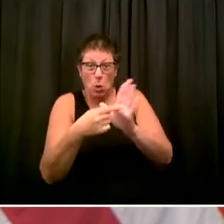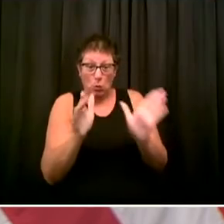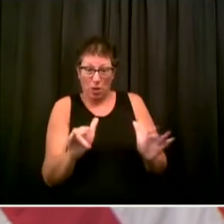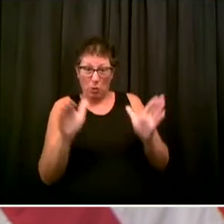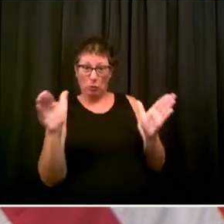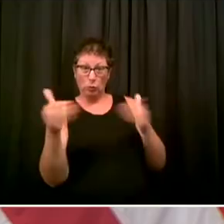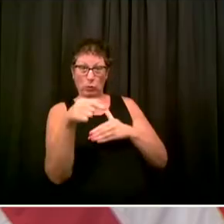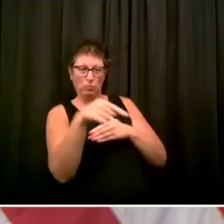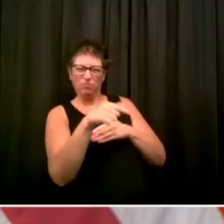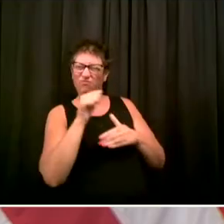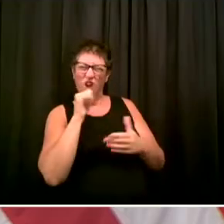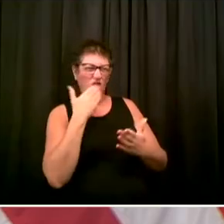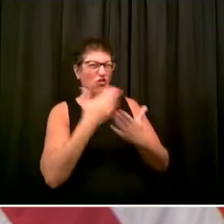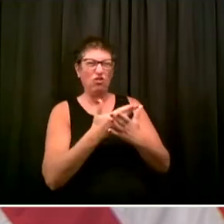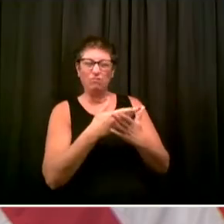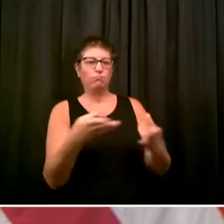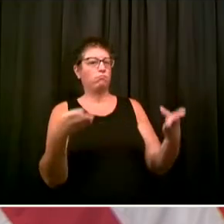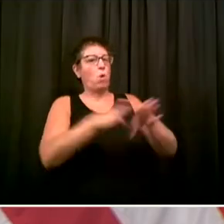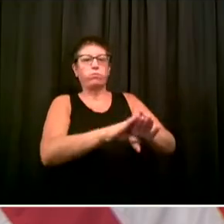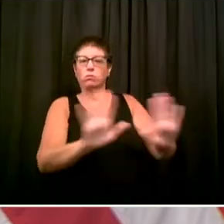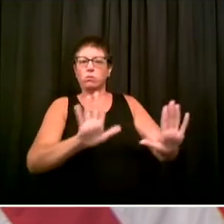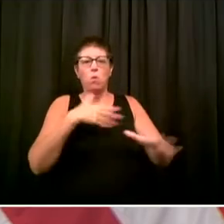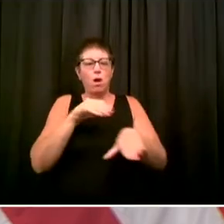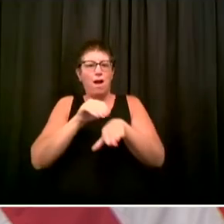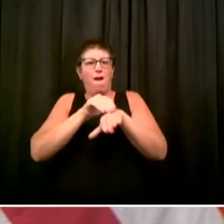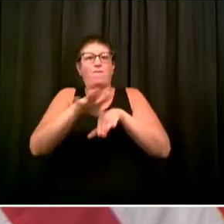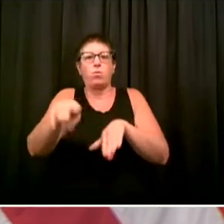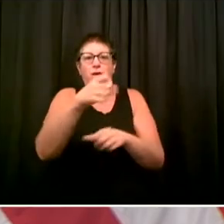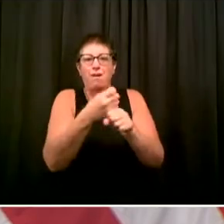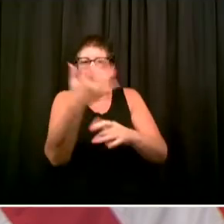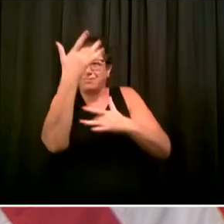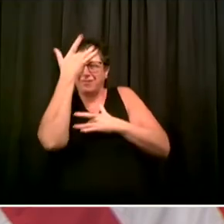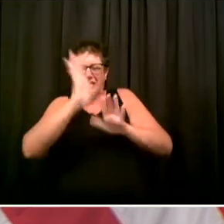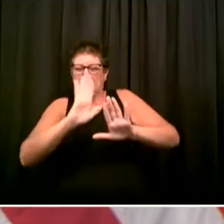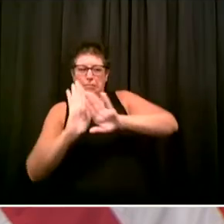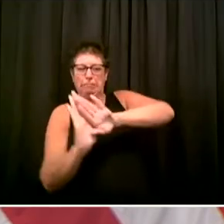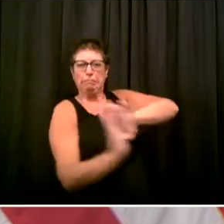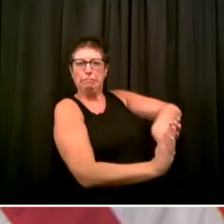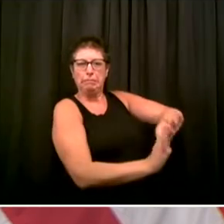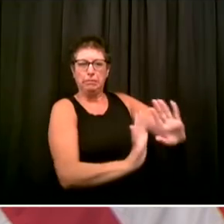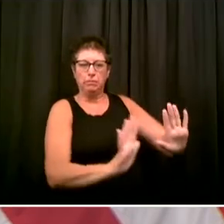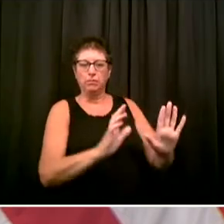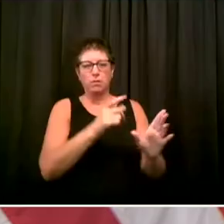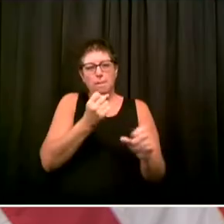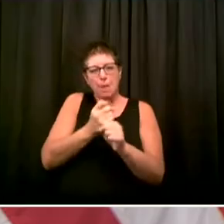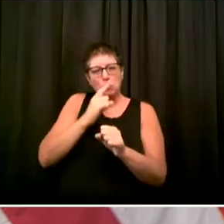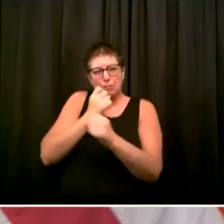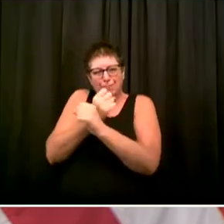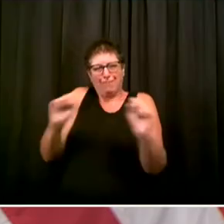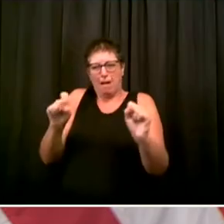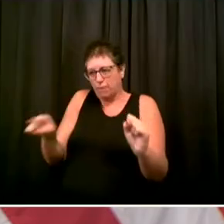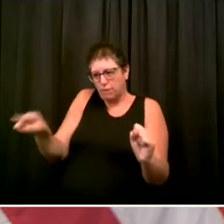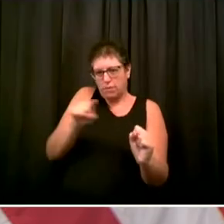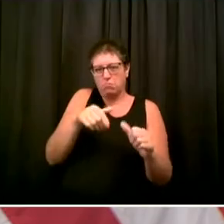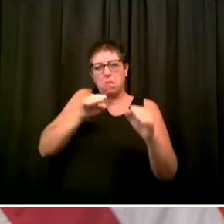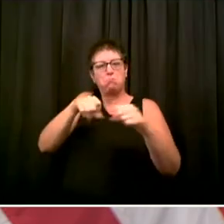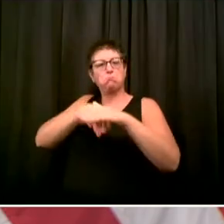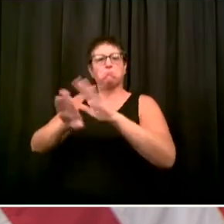INSPECTIONS FIND AN ENTIRE SCHLOO OR A PARTICULAR R SHAVE VENTILATION